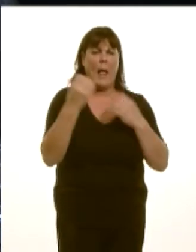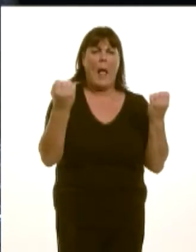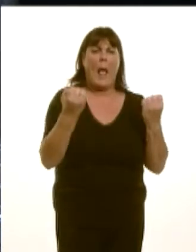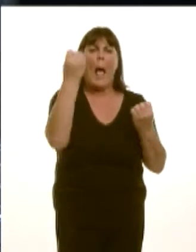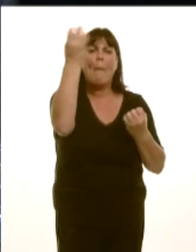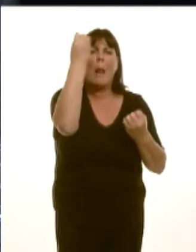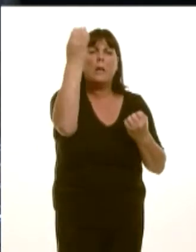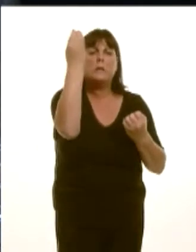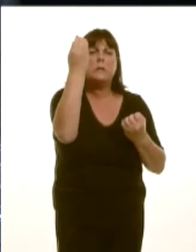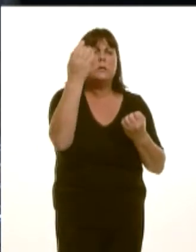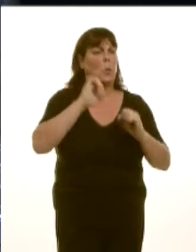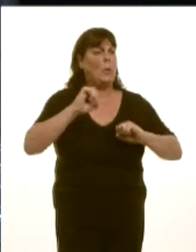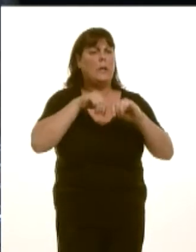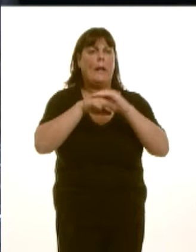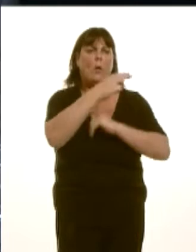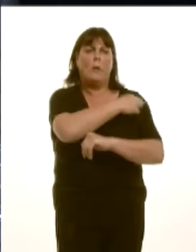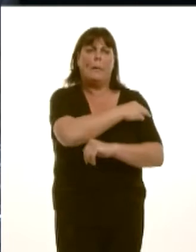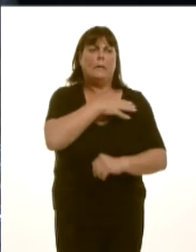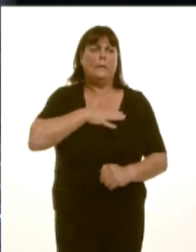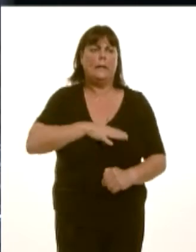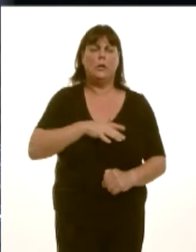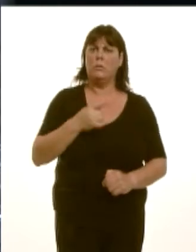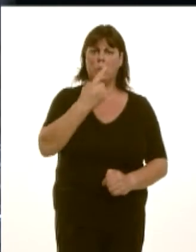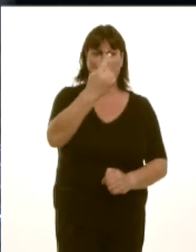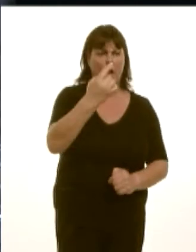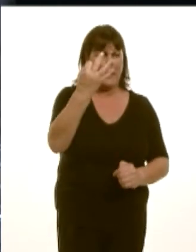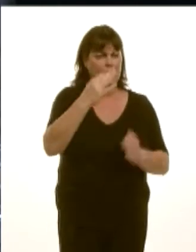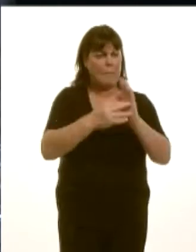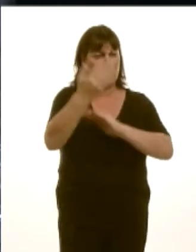You said then that you were Kirsty Williams: ‘assessing the need in terms of what must be done’.